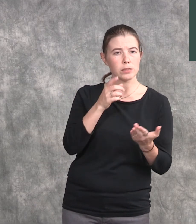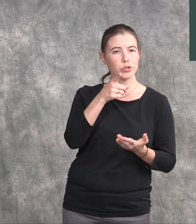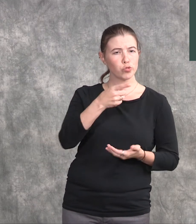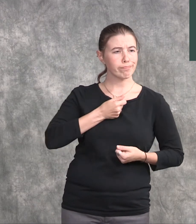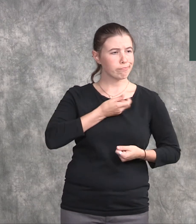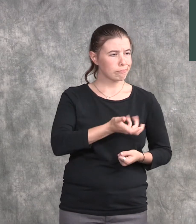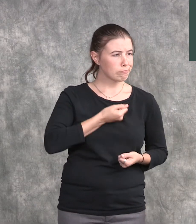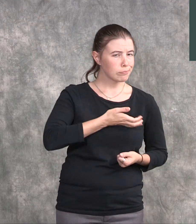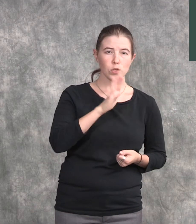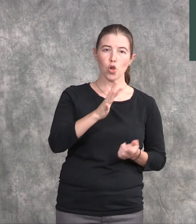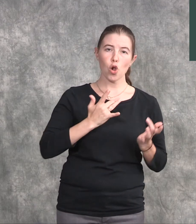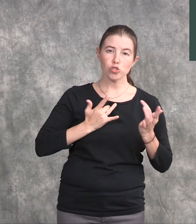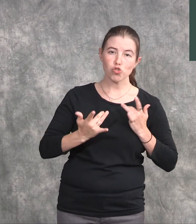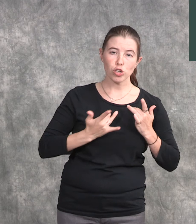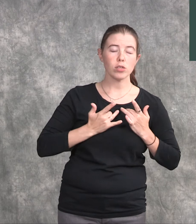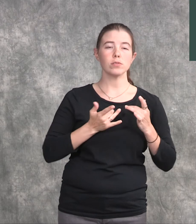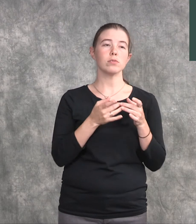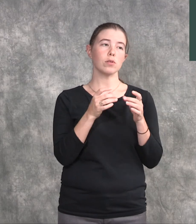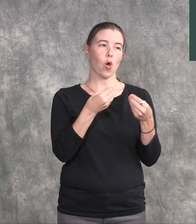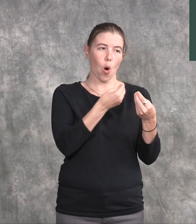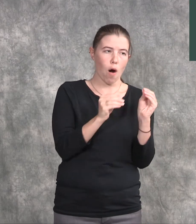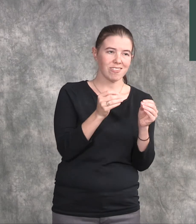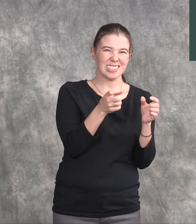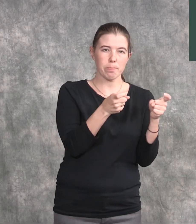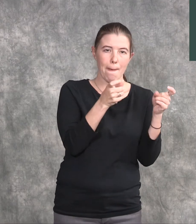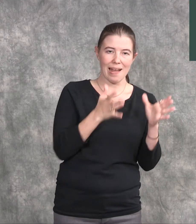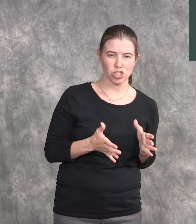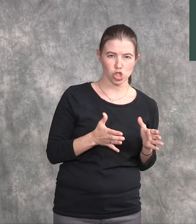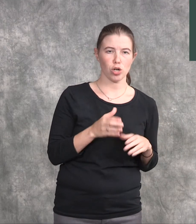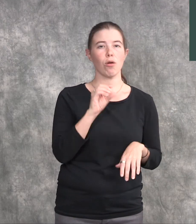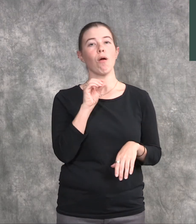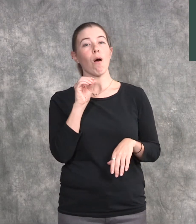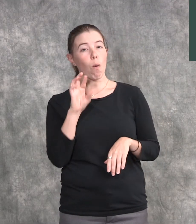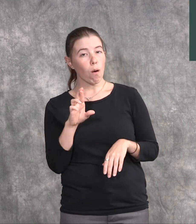We recommend, you express your concerns to the office manager,